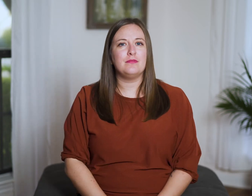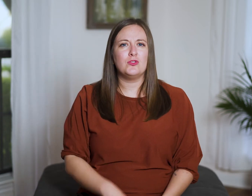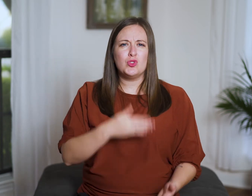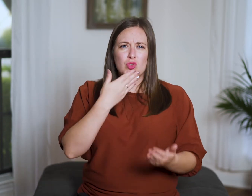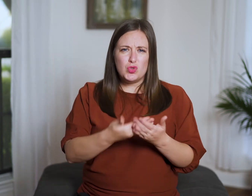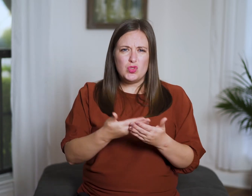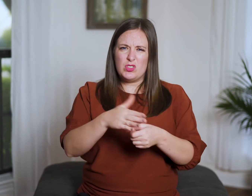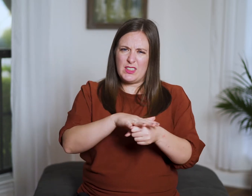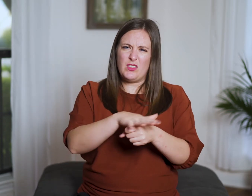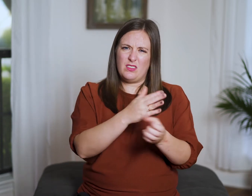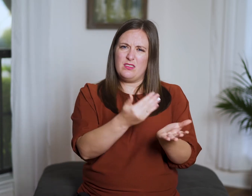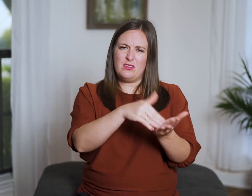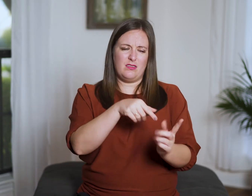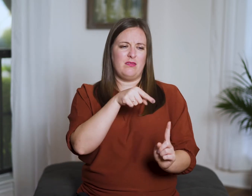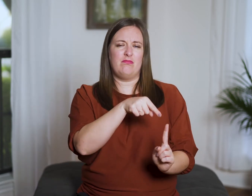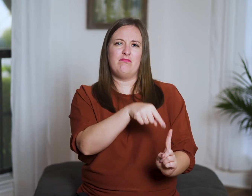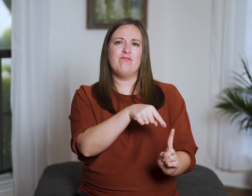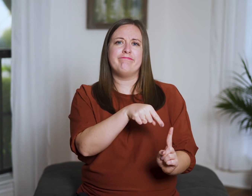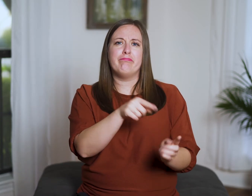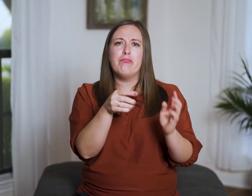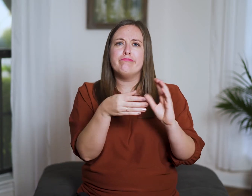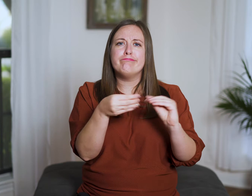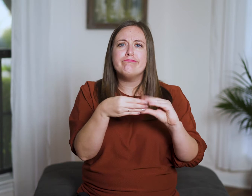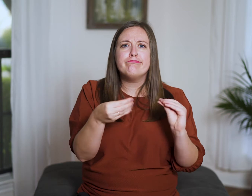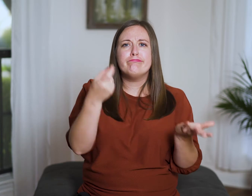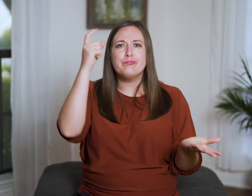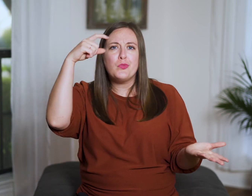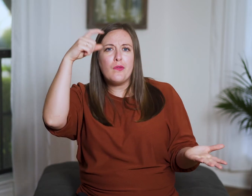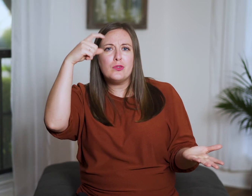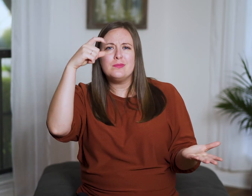This is a good place to reiterate that Proverbs